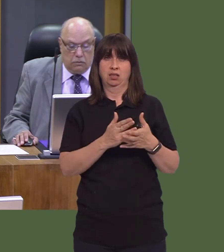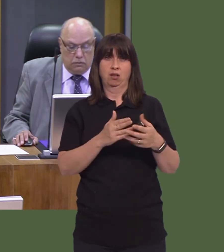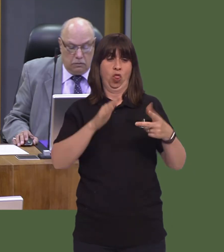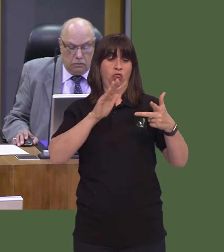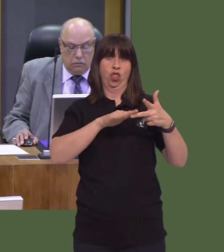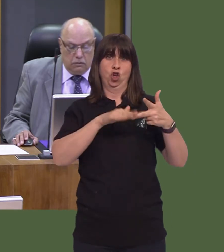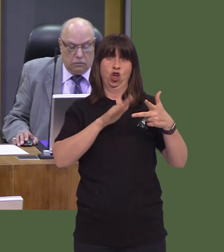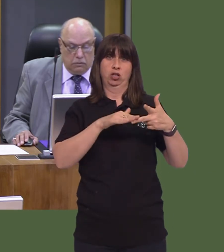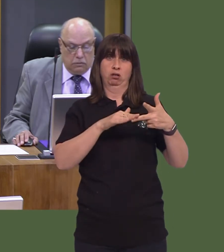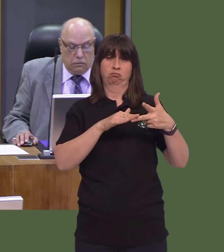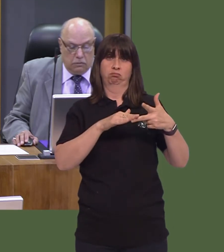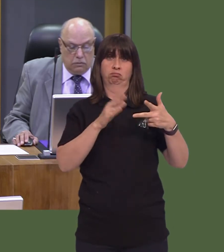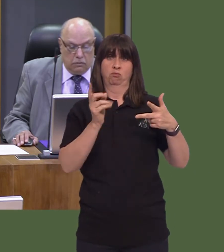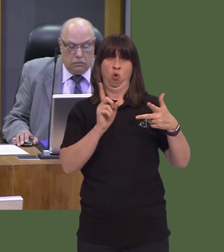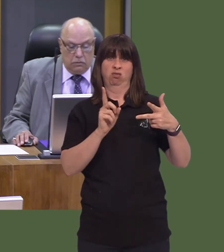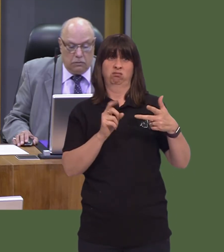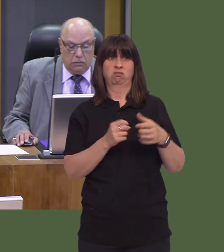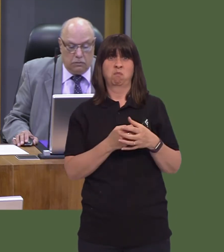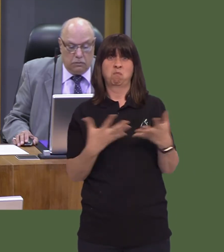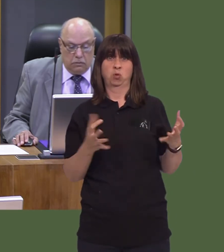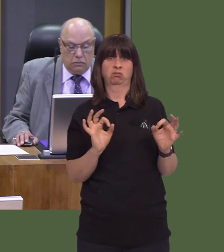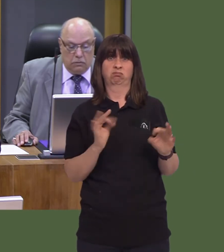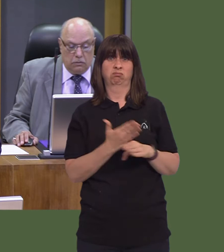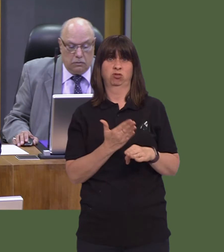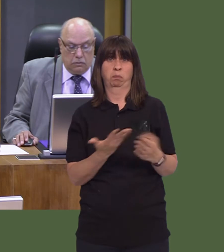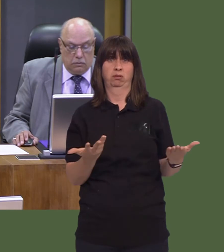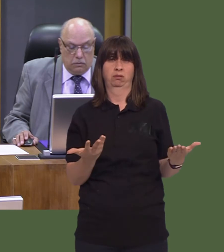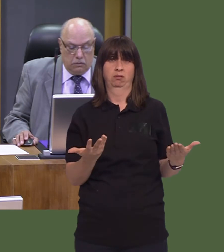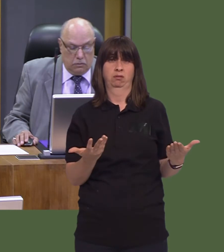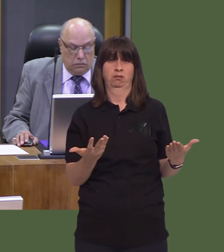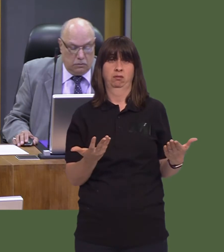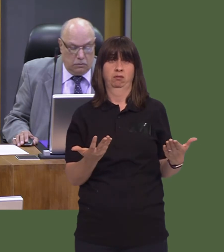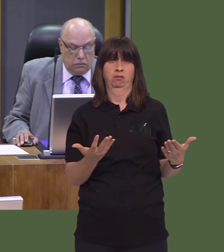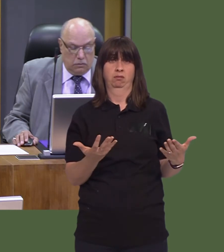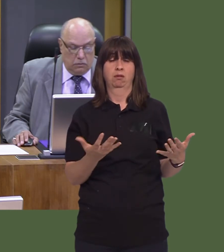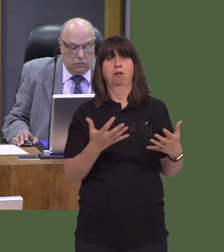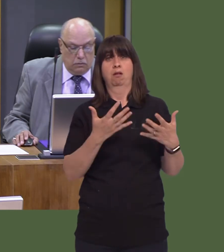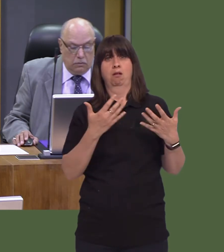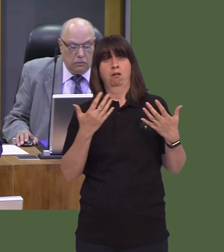Wales, and we know the association between economic activity and prosperity.